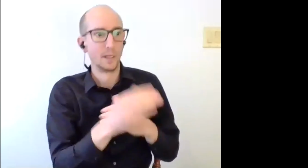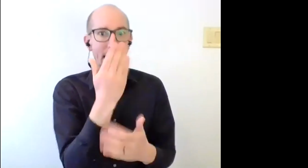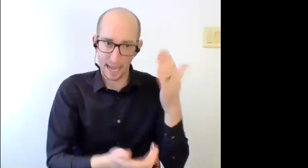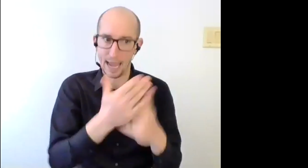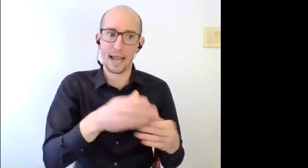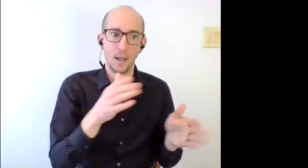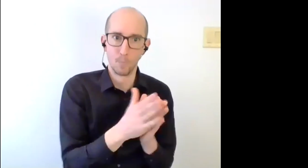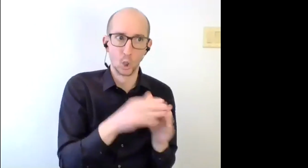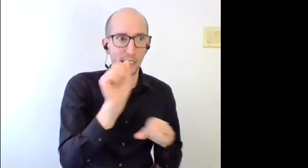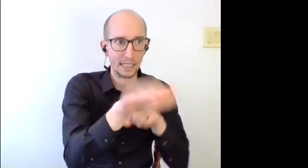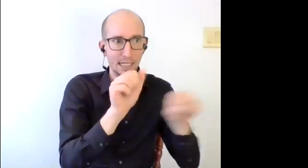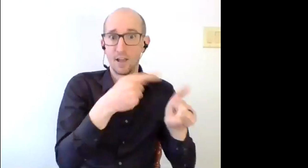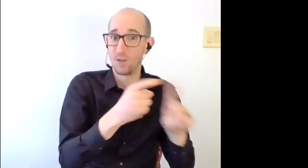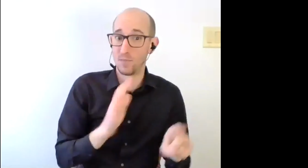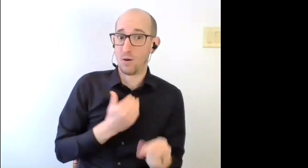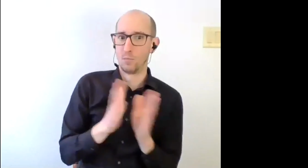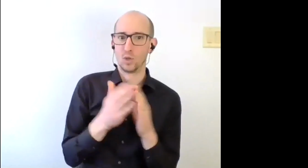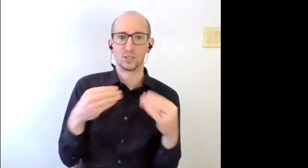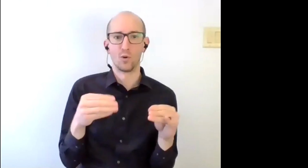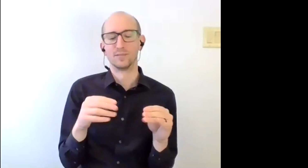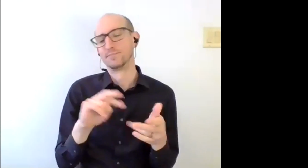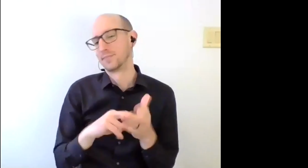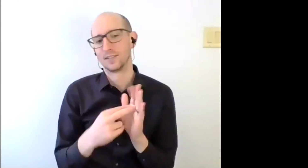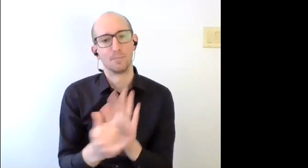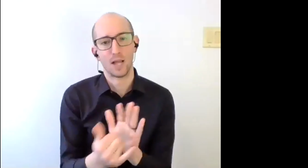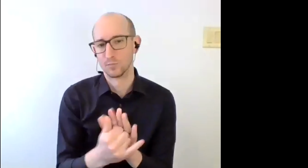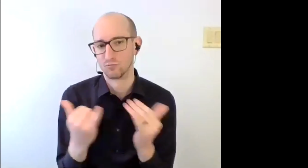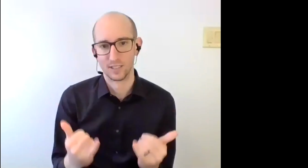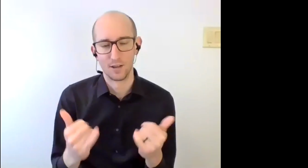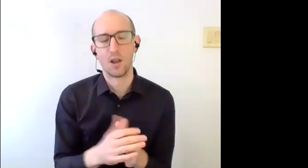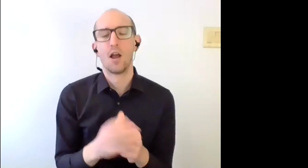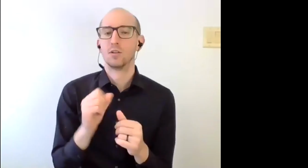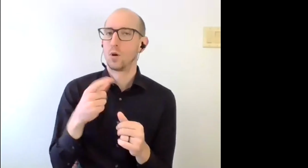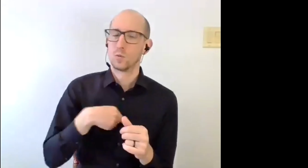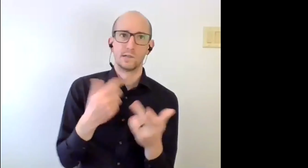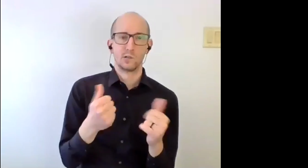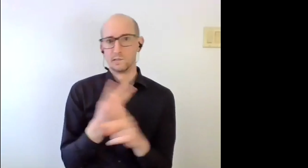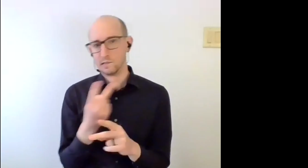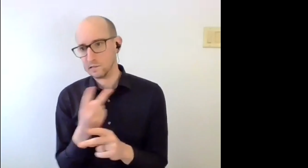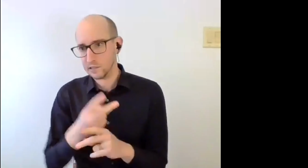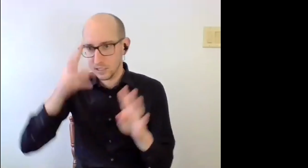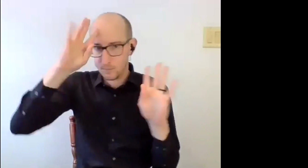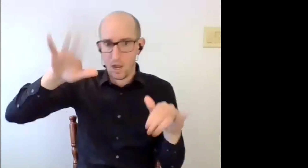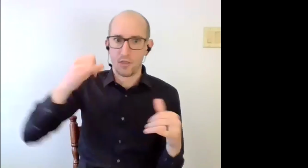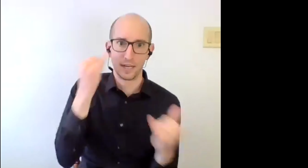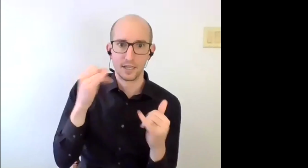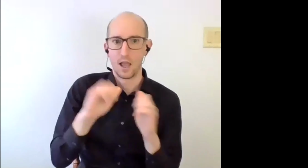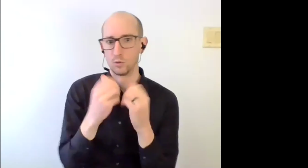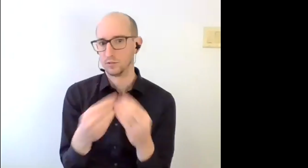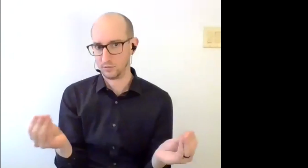access and open the bookstore up from our location main mail from there,